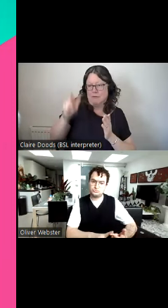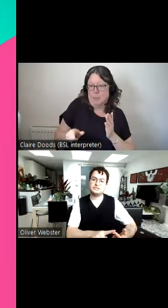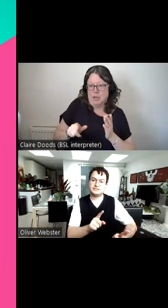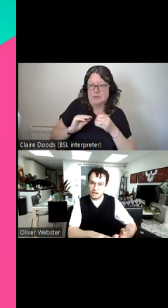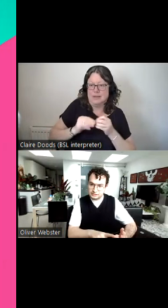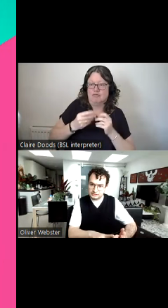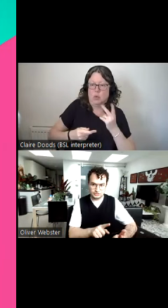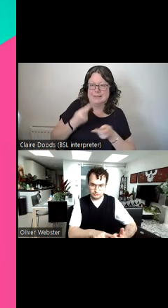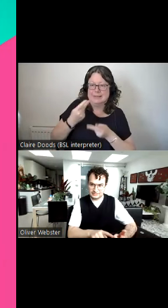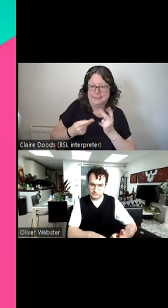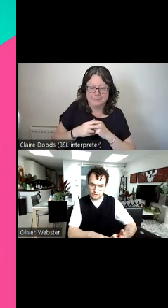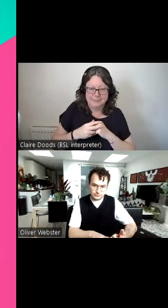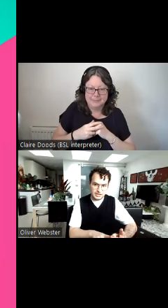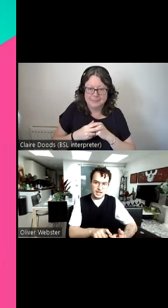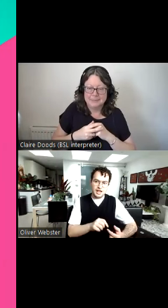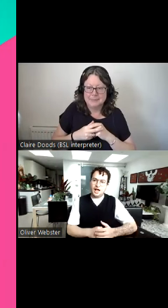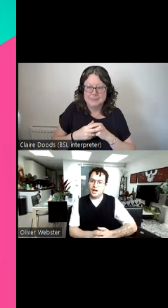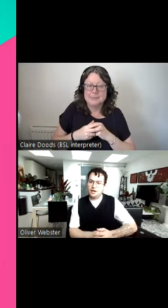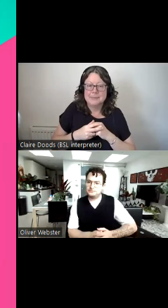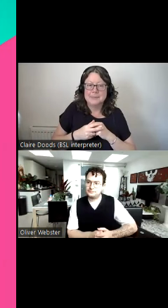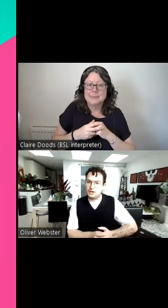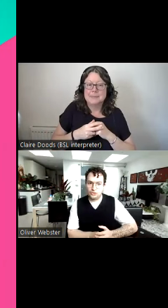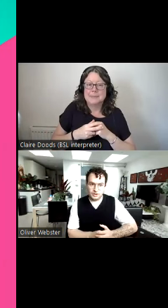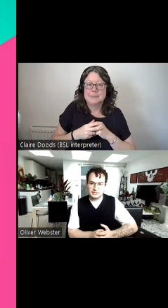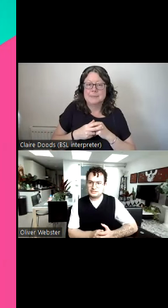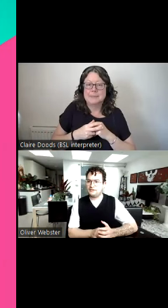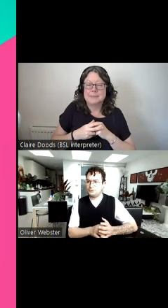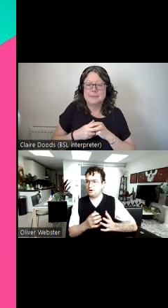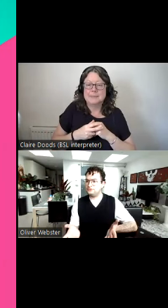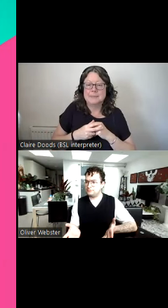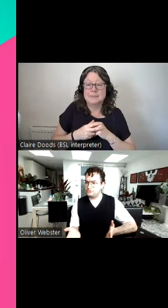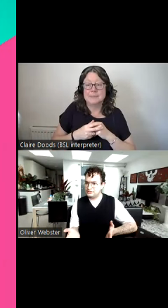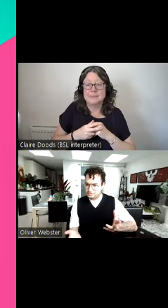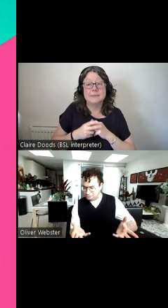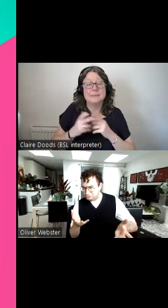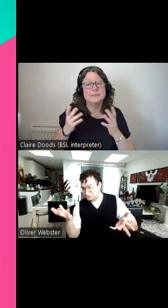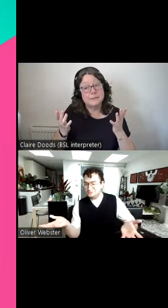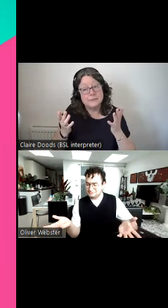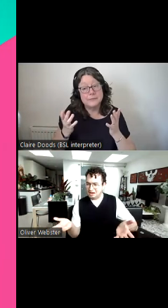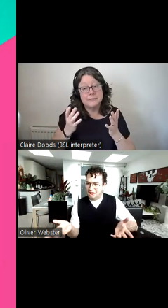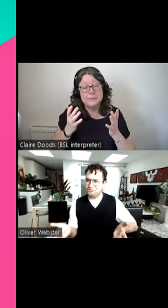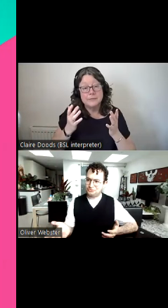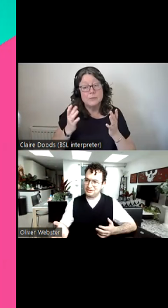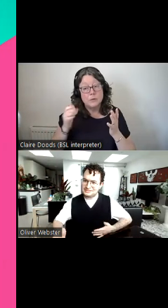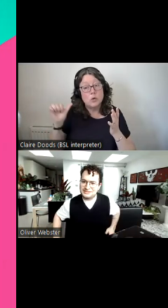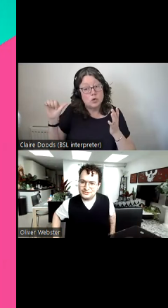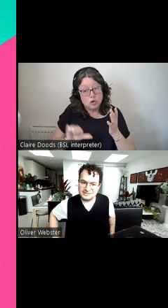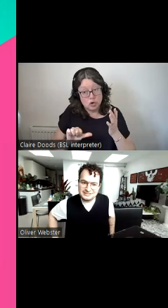What is the artist of that song? Otherwise, if you are using music, you should have the rights to the music.